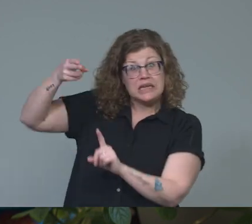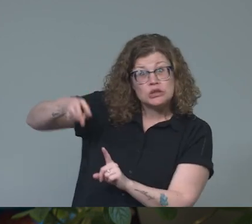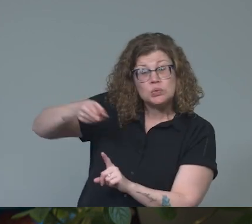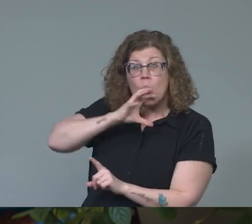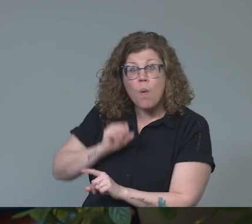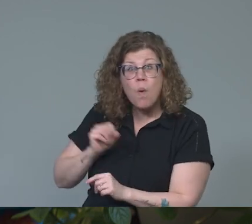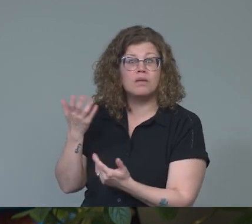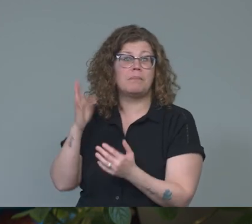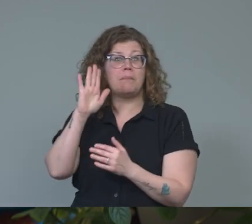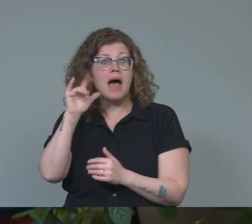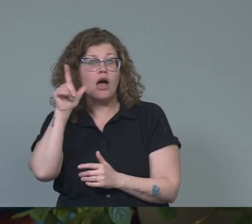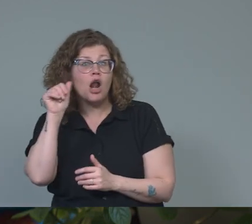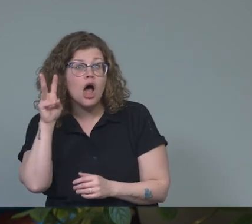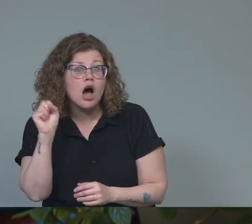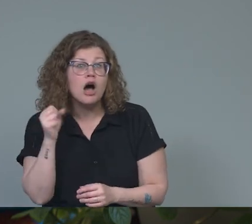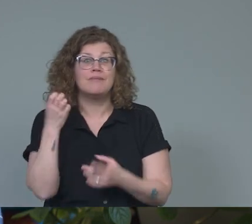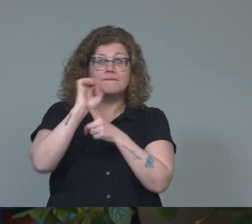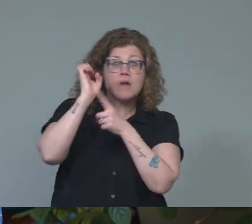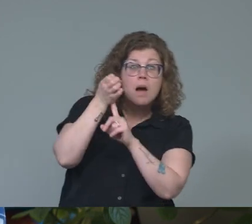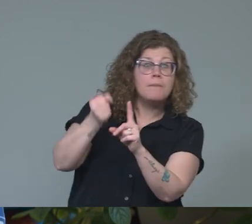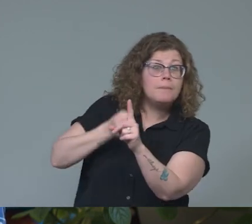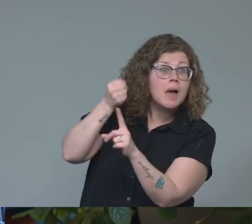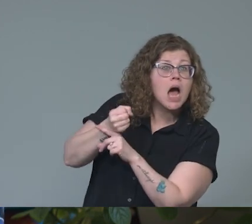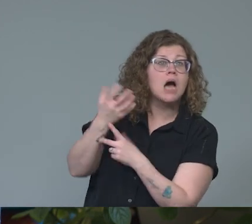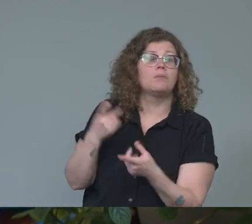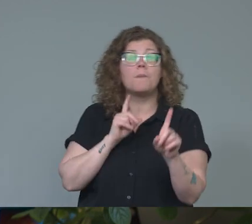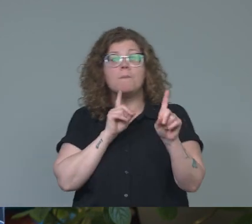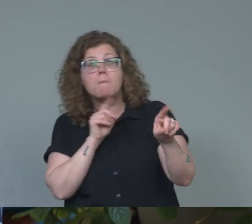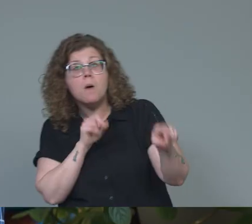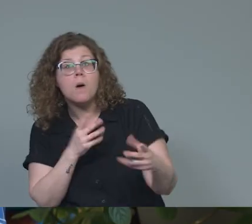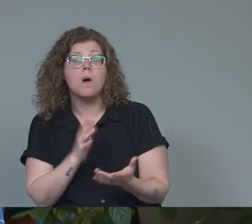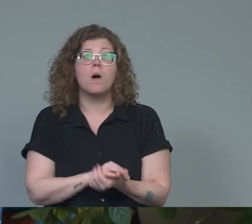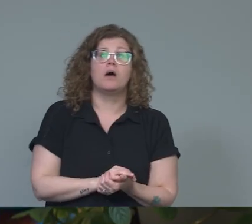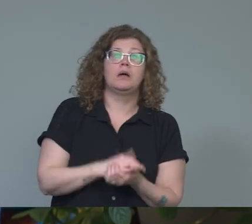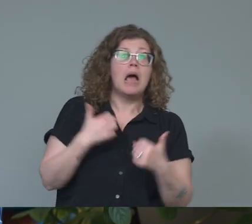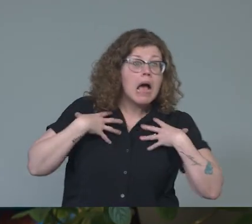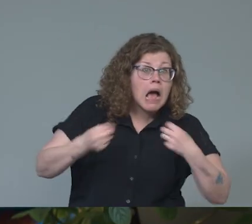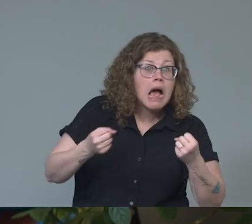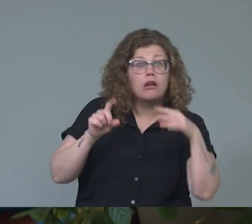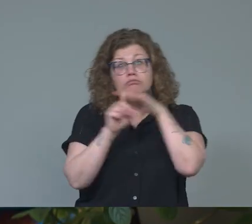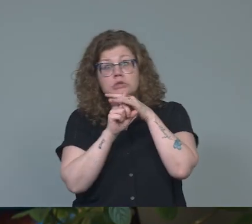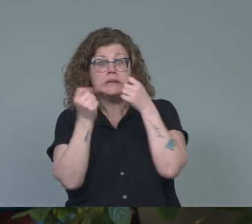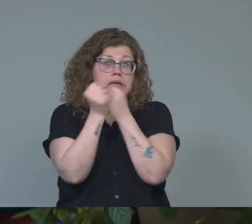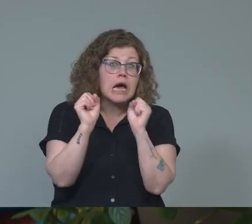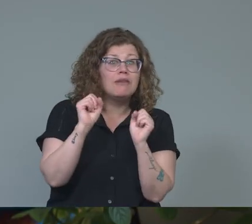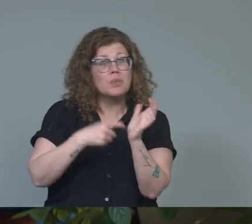Most of the time I think I was very lenient. I was very positive about all of the changes that